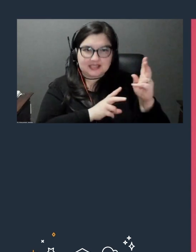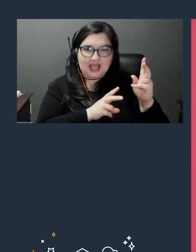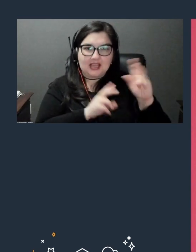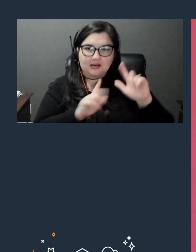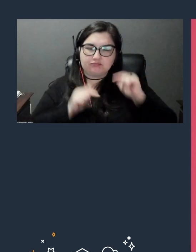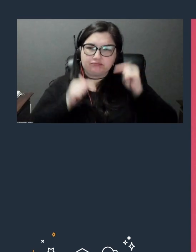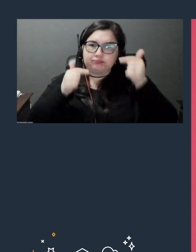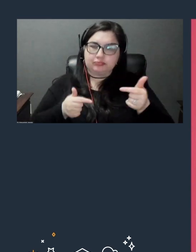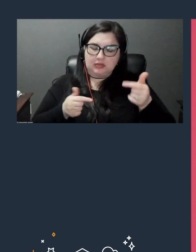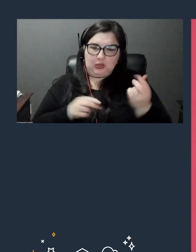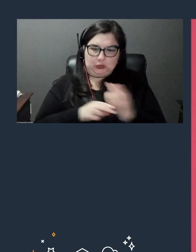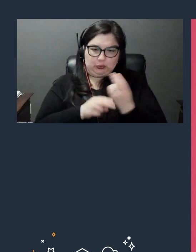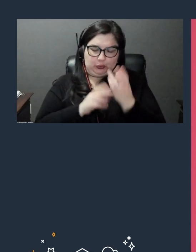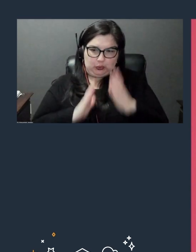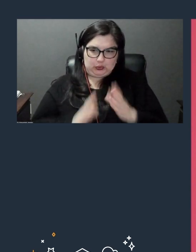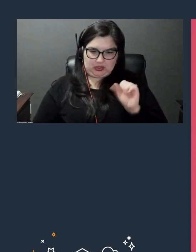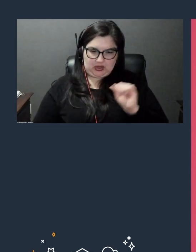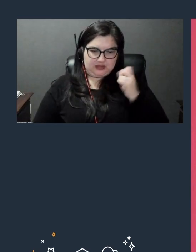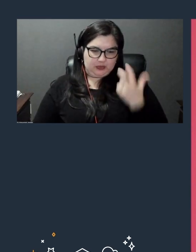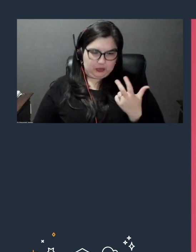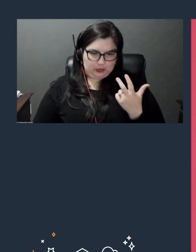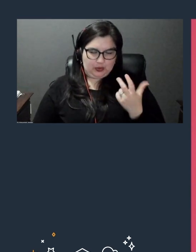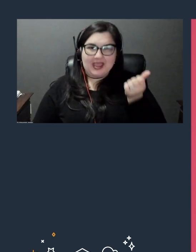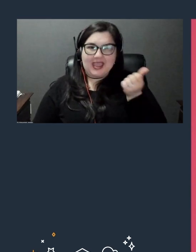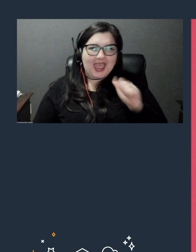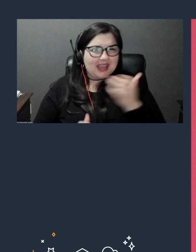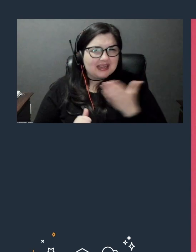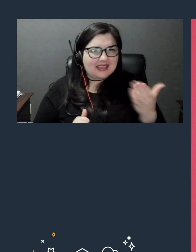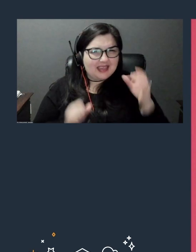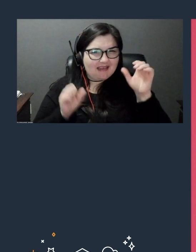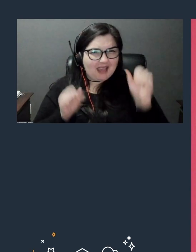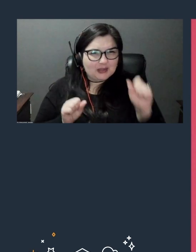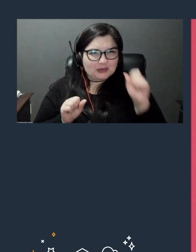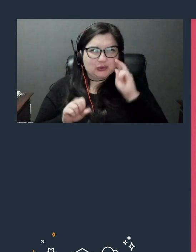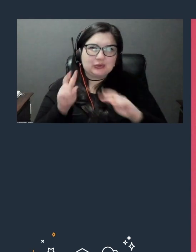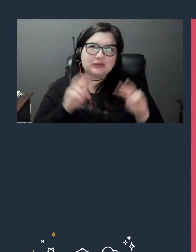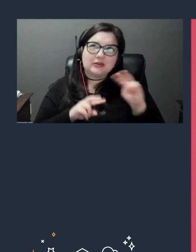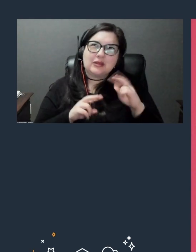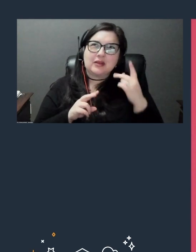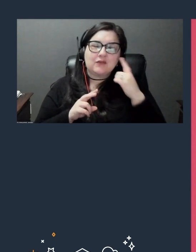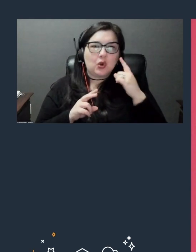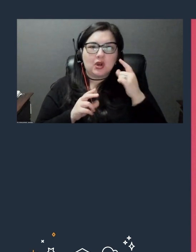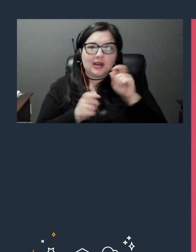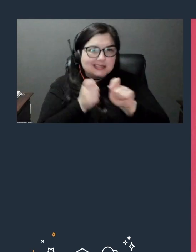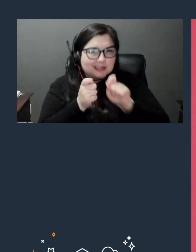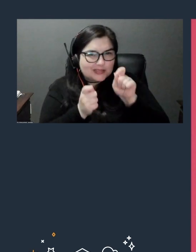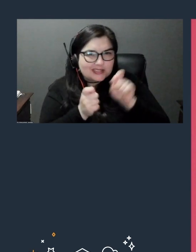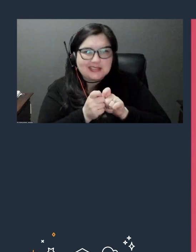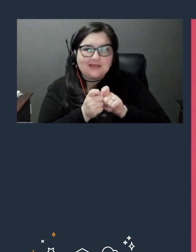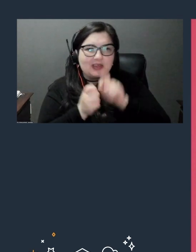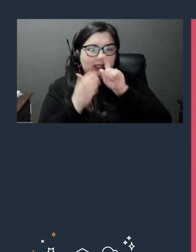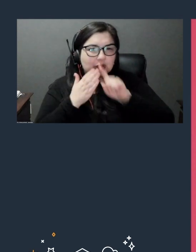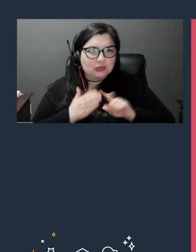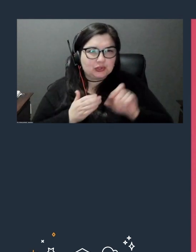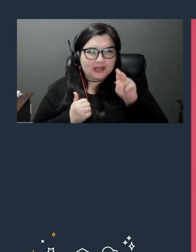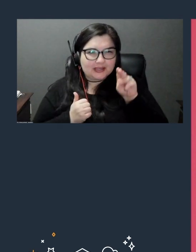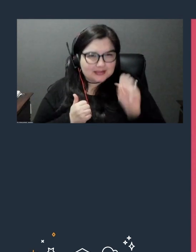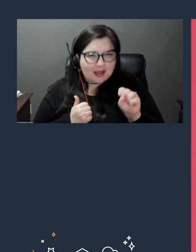are there any indications that I should be looking to use particular checksums instead of the standard durability function that S3 gives us?